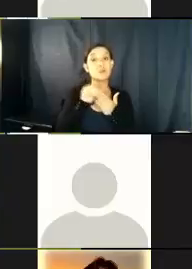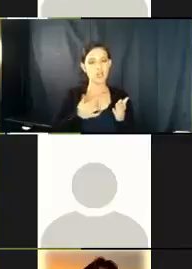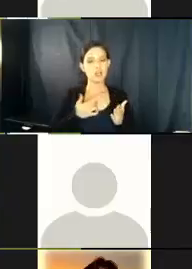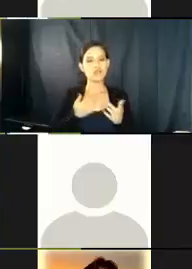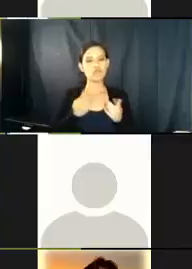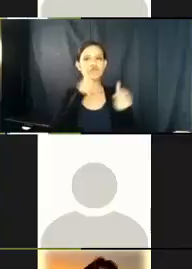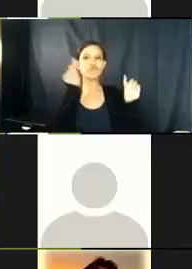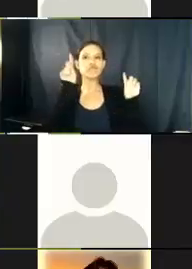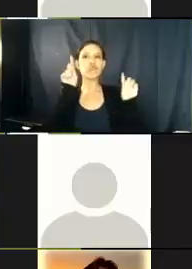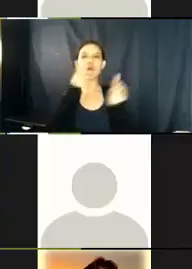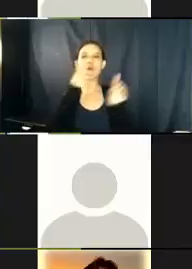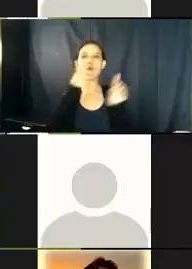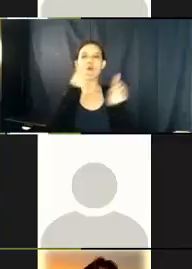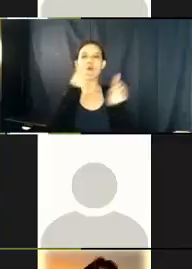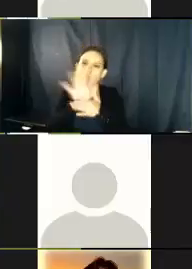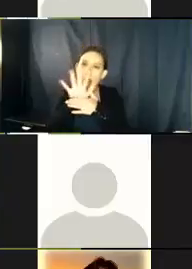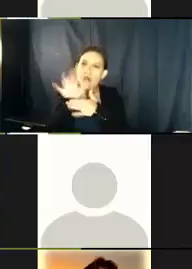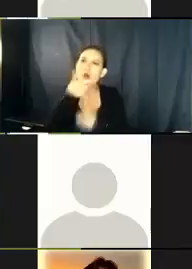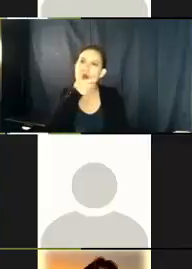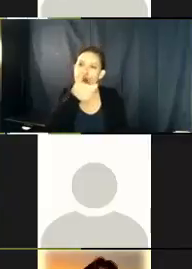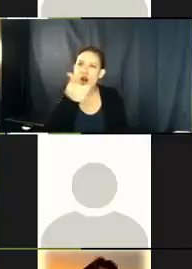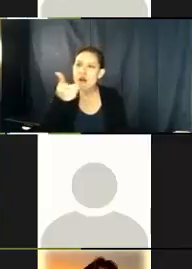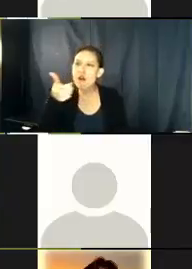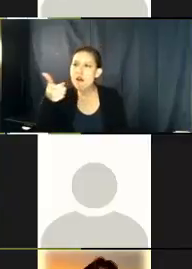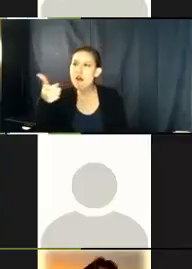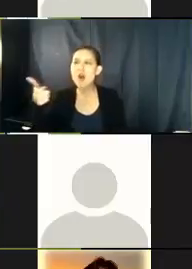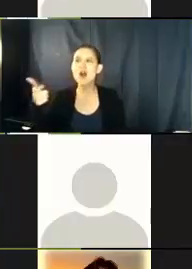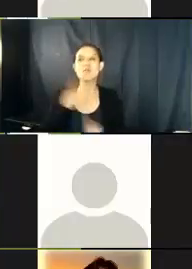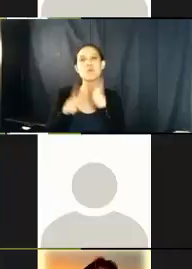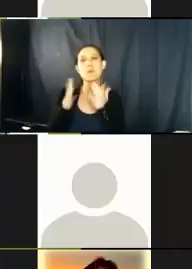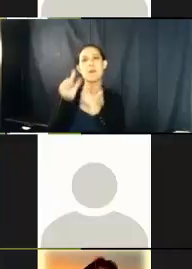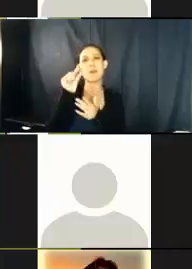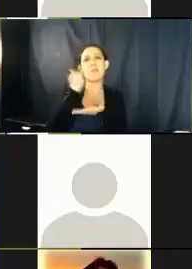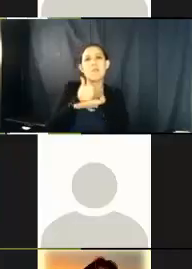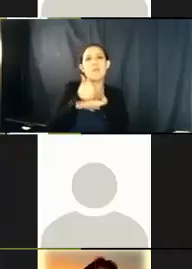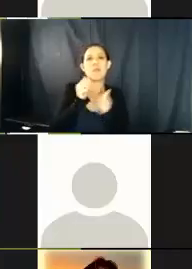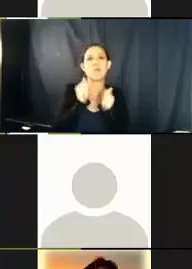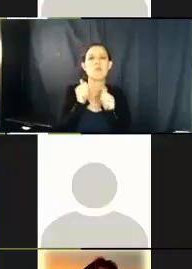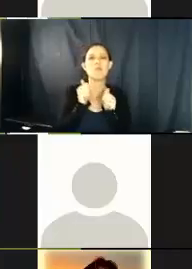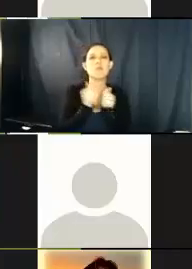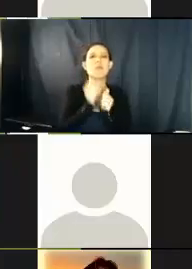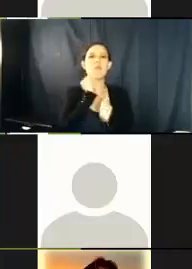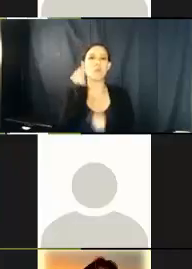assistance you know with doing some of their homework.